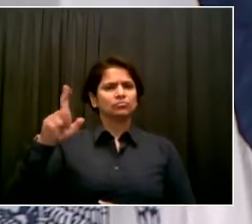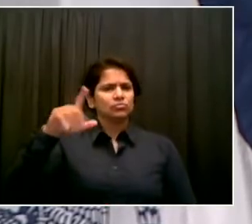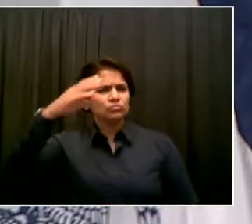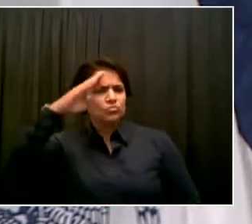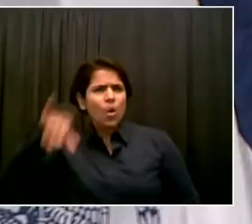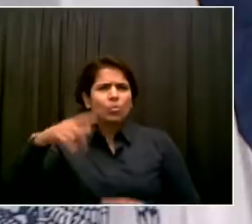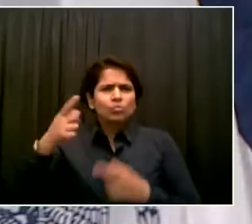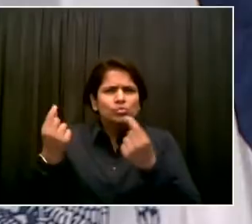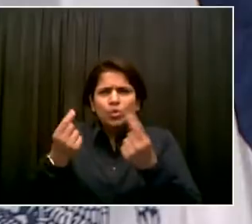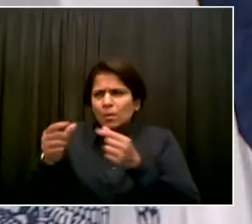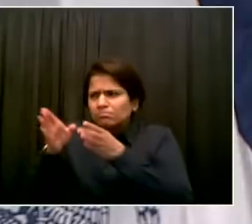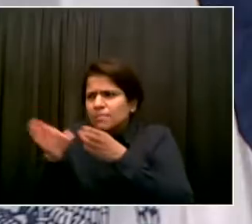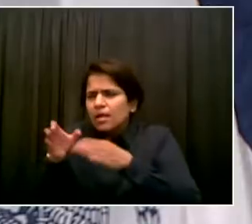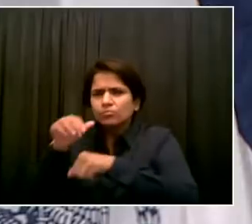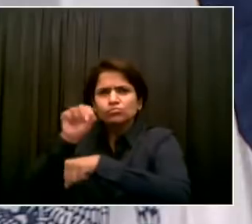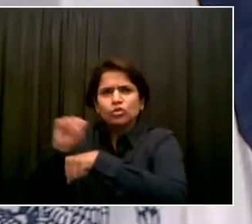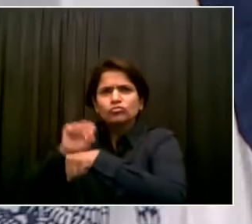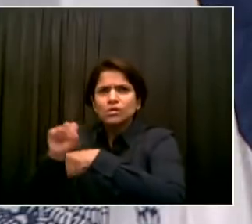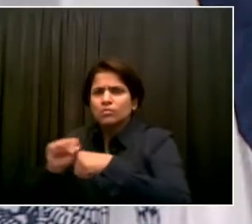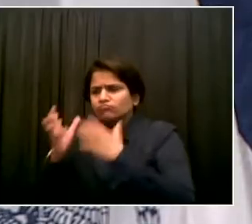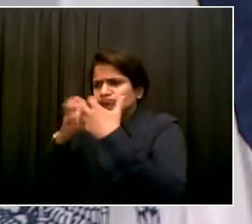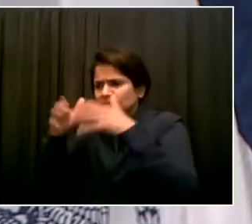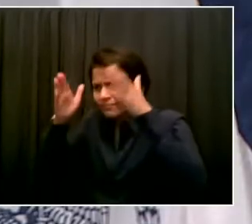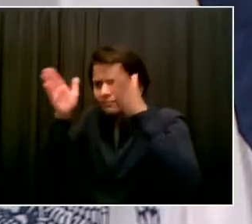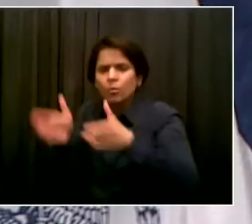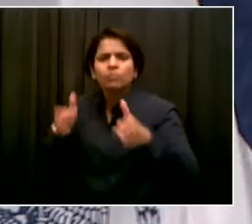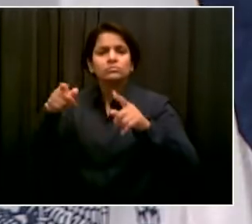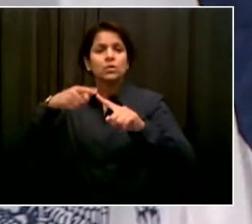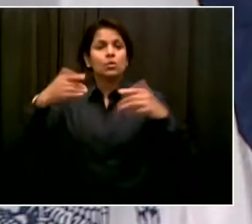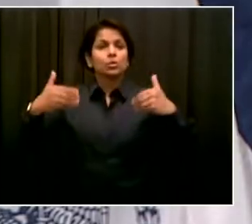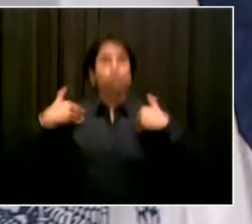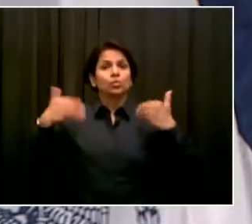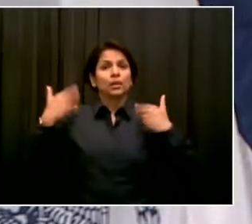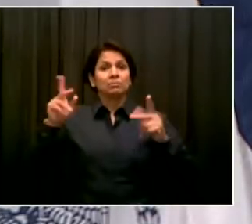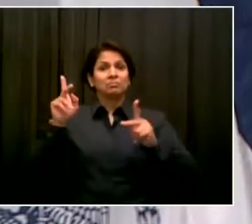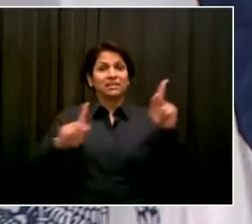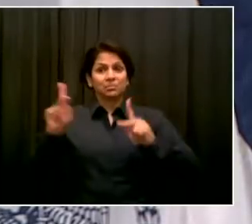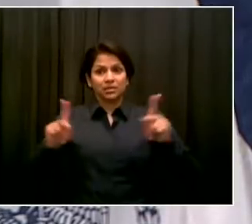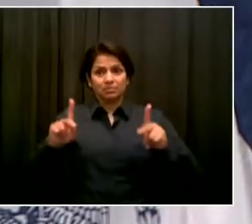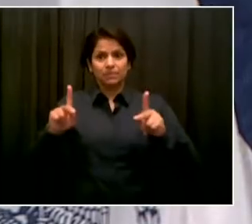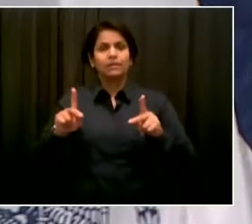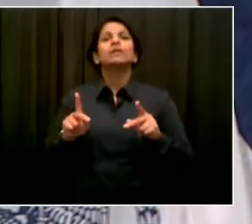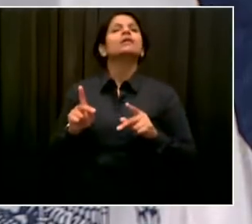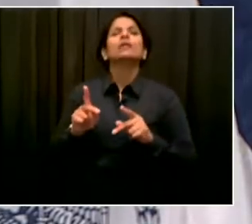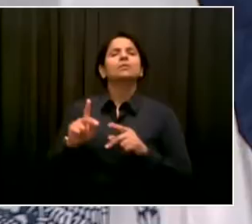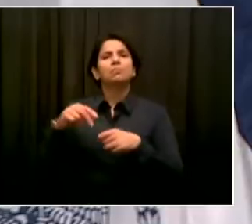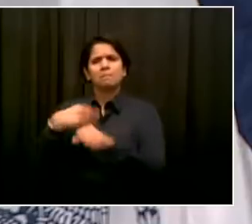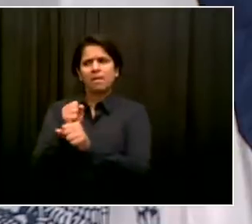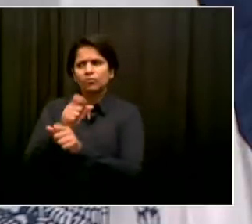PRESIDENT. HE IS SOMEONE WHO REALLY UNDERSTANDS WHAT WE'VE GOT TO DO AT THERA GSS ROOTS FOR OUR YOUNG